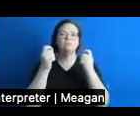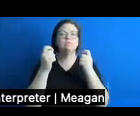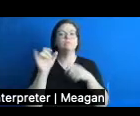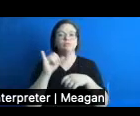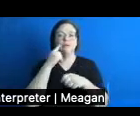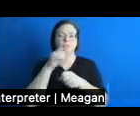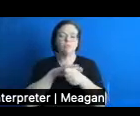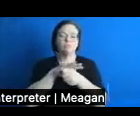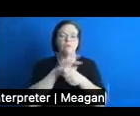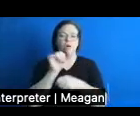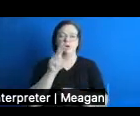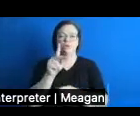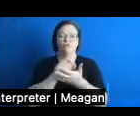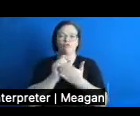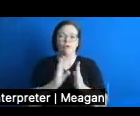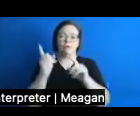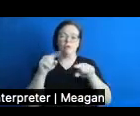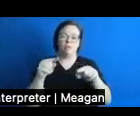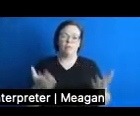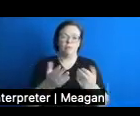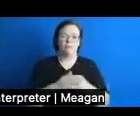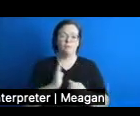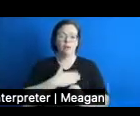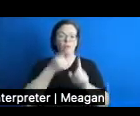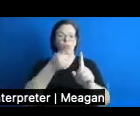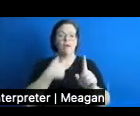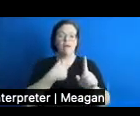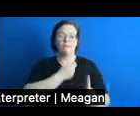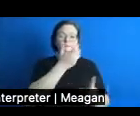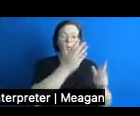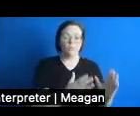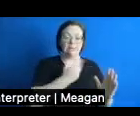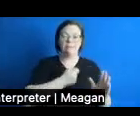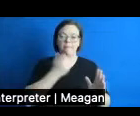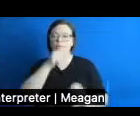here in Northwest Arkansas. Our goal is to bring poets and poetry lovers in contact with nationally